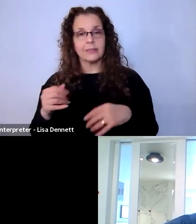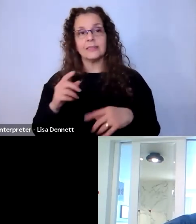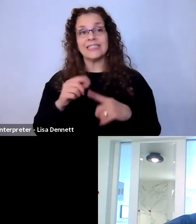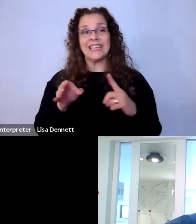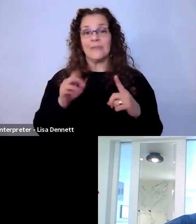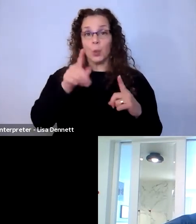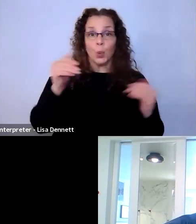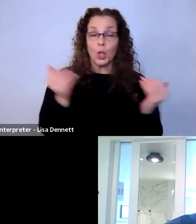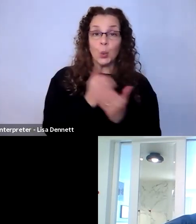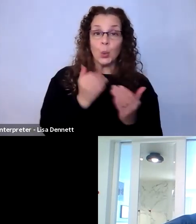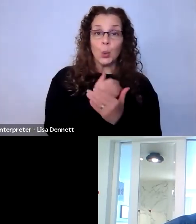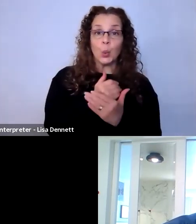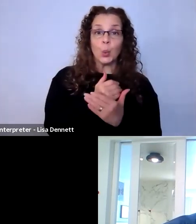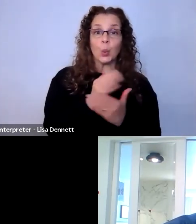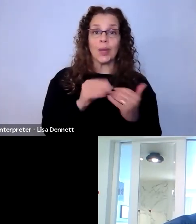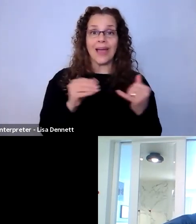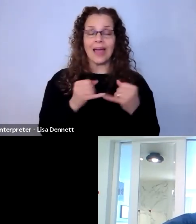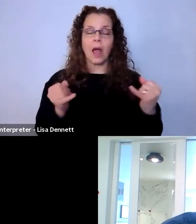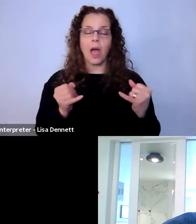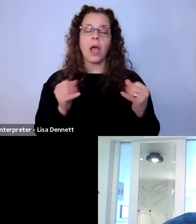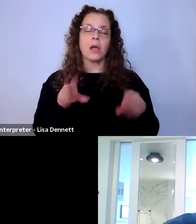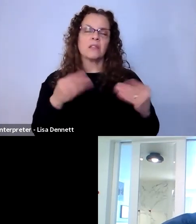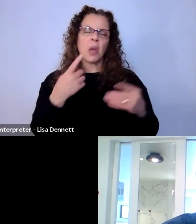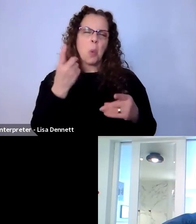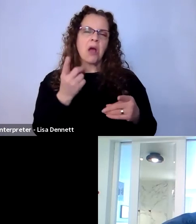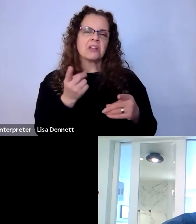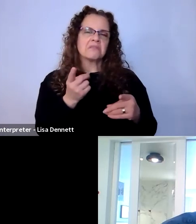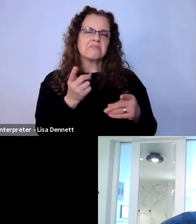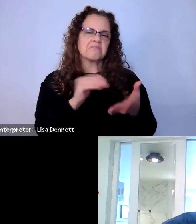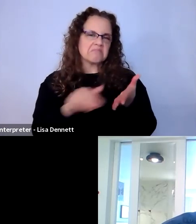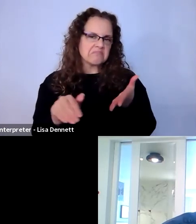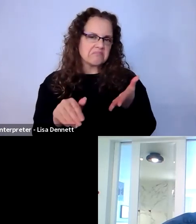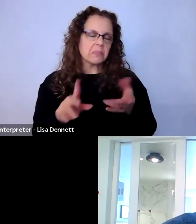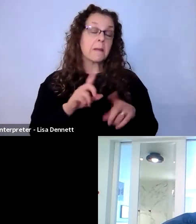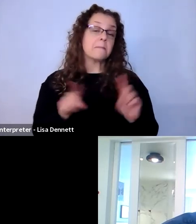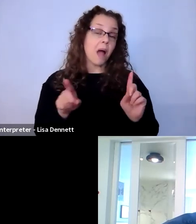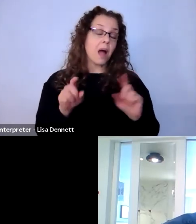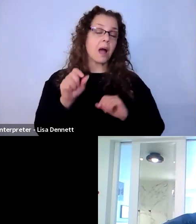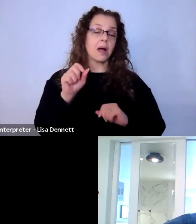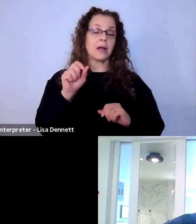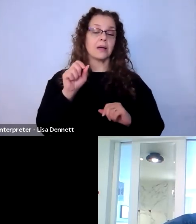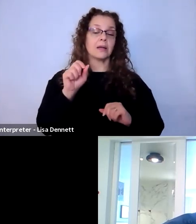you like one pass, but after that, if you are knowingly.